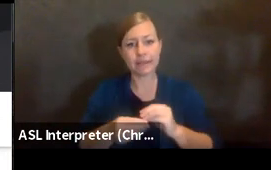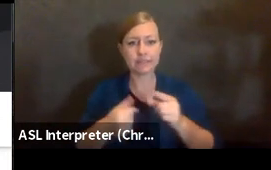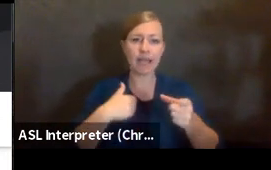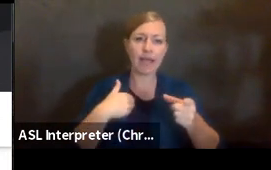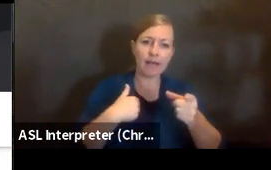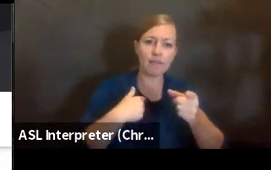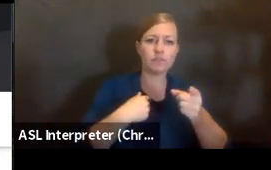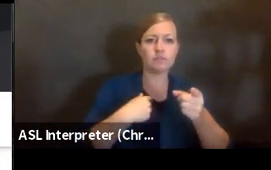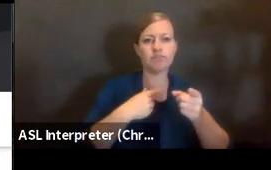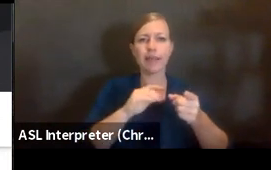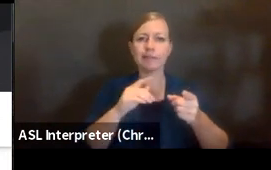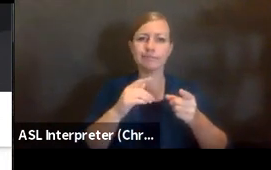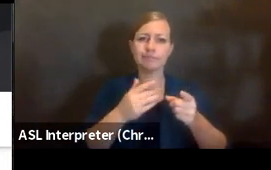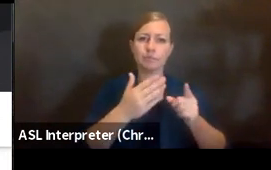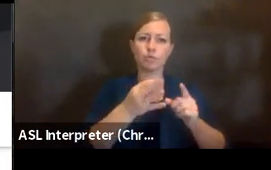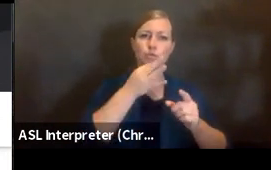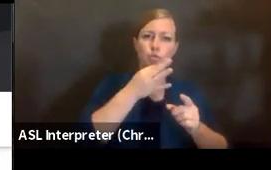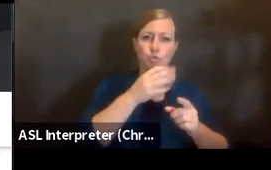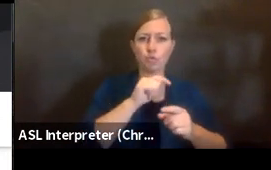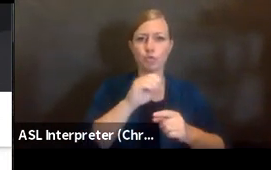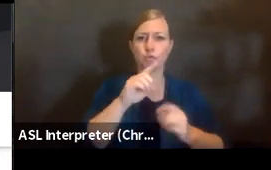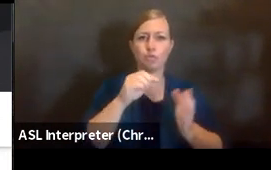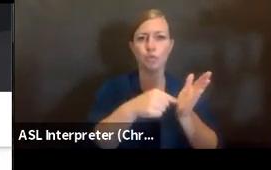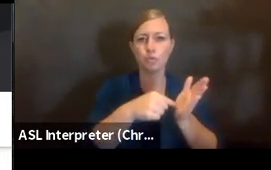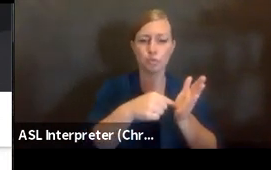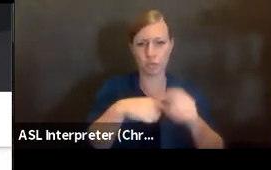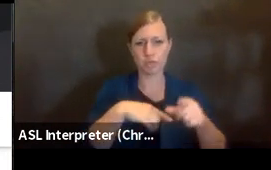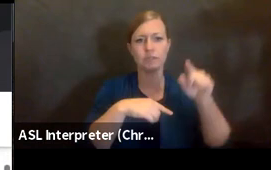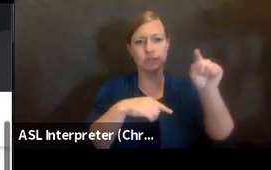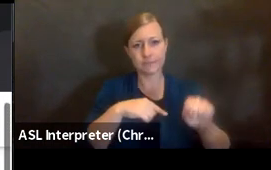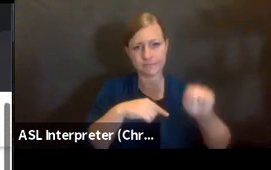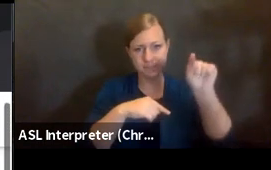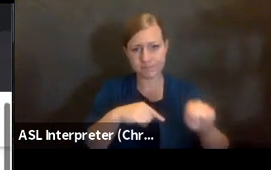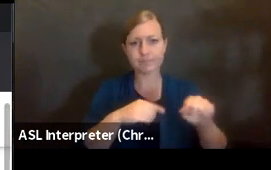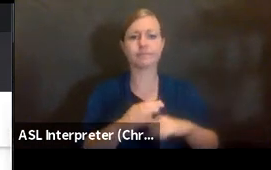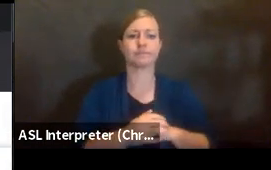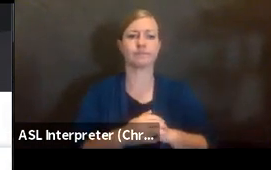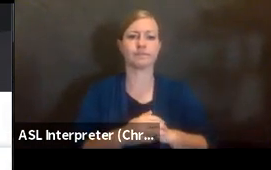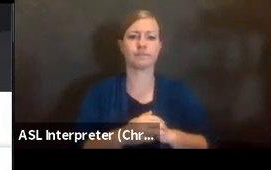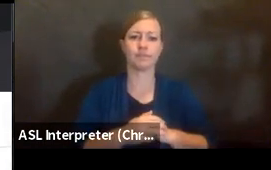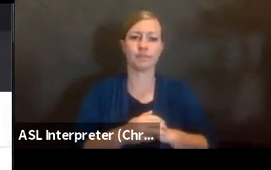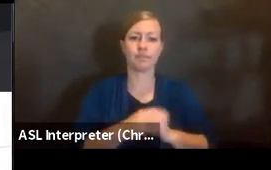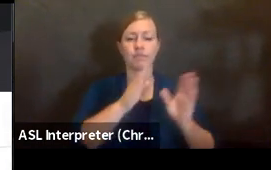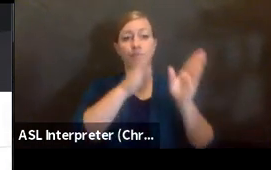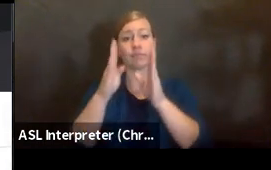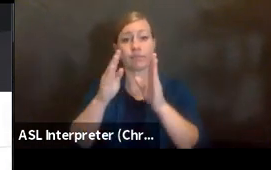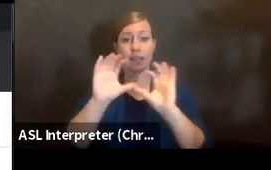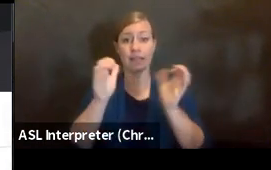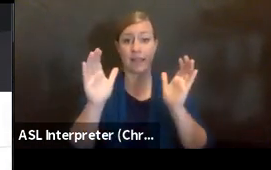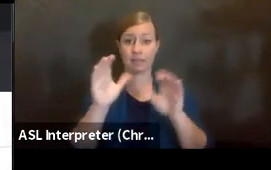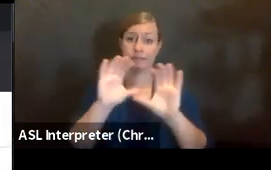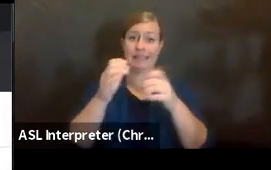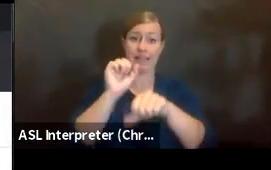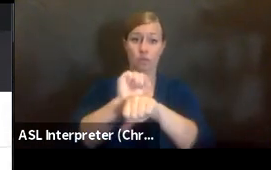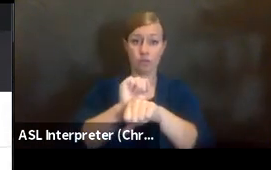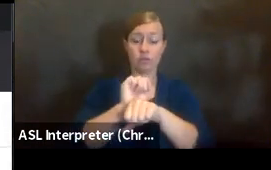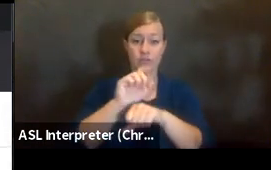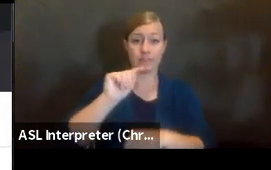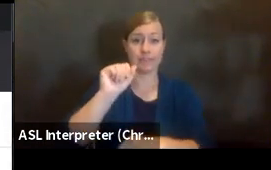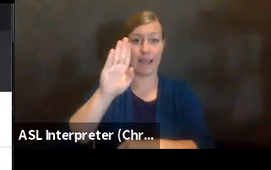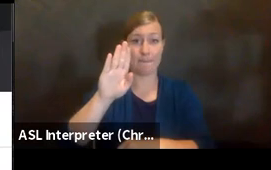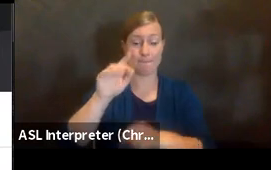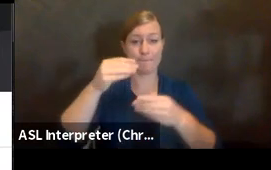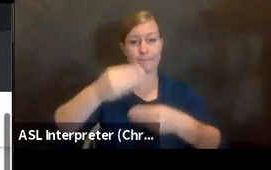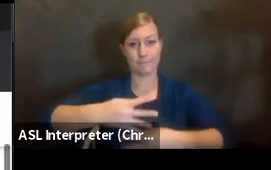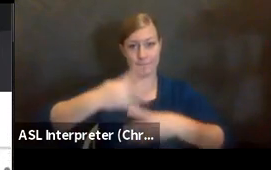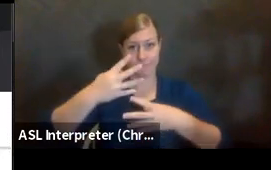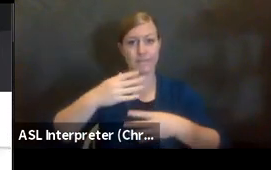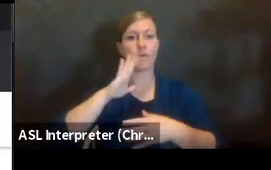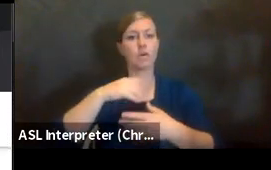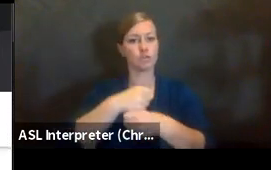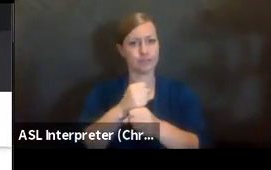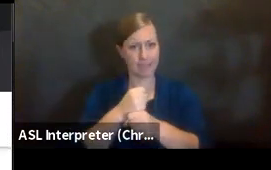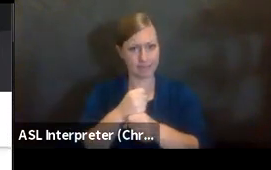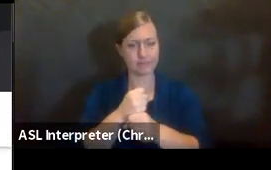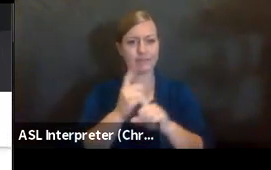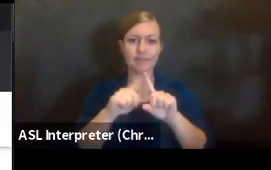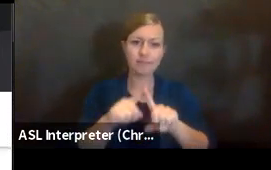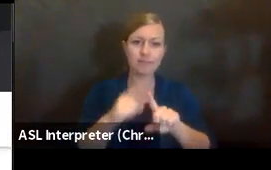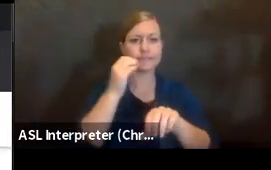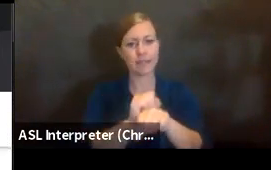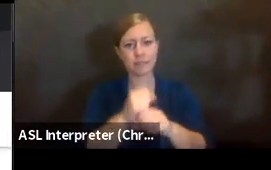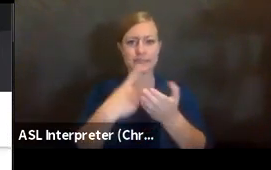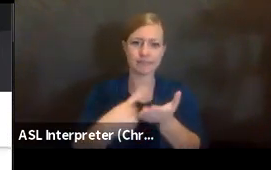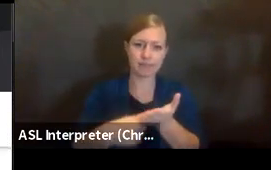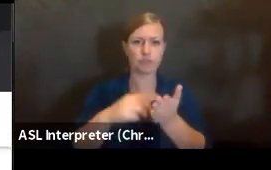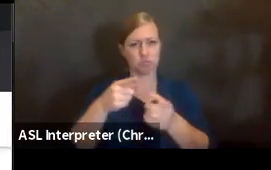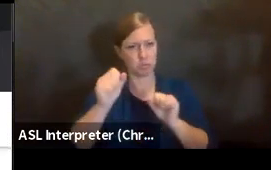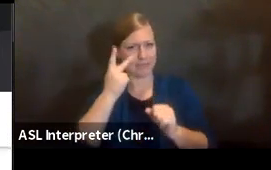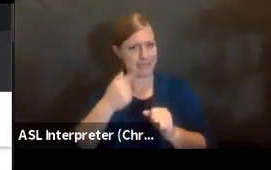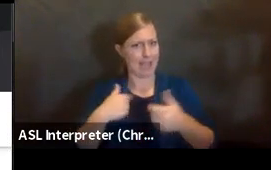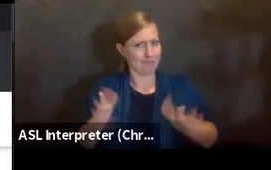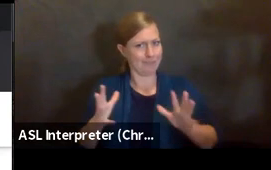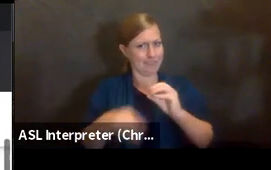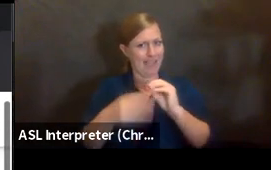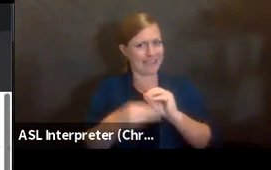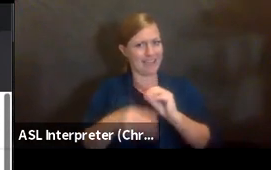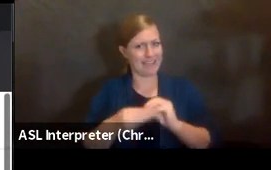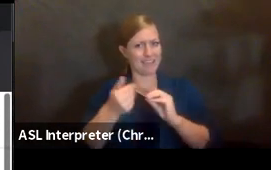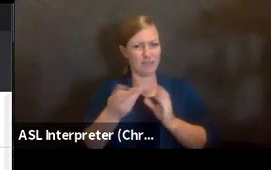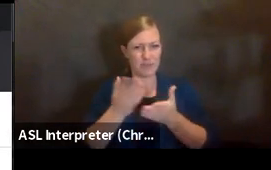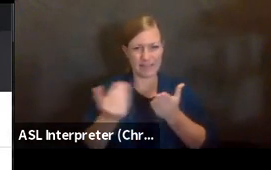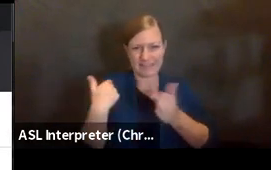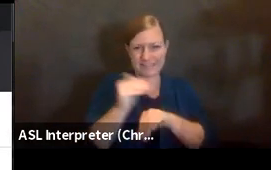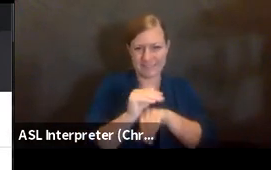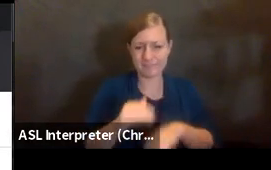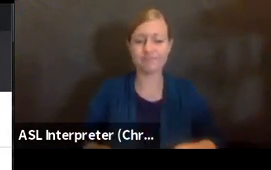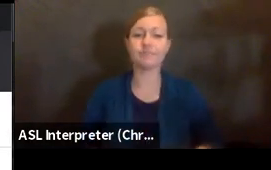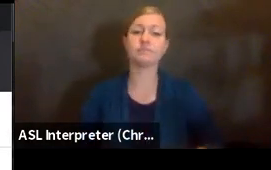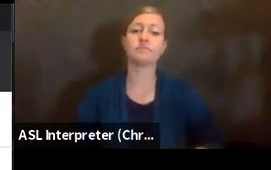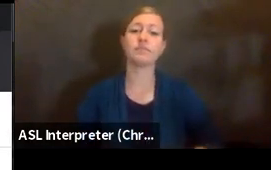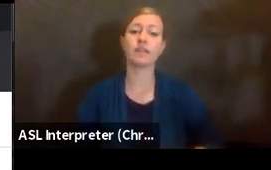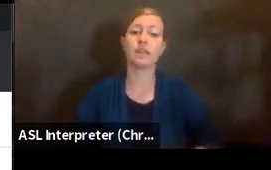Katherine Livick - ESD 112: To Do list here on the side that shows what's coming up and when the due dates are. I can pop over into my Classwork tab, which is where I'm going to create and you can see I've added a few things here since yesterday. So I'm going to create